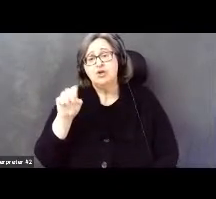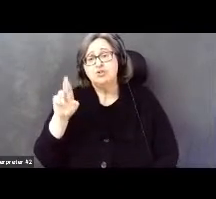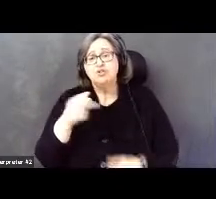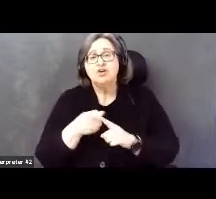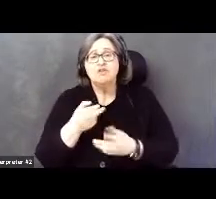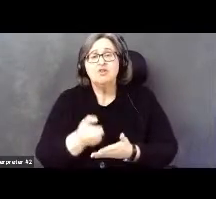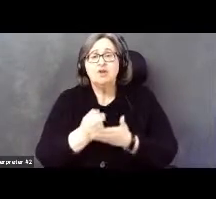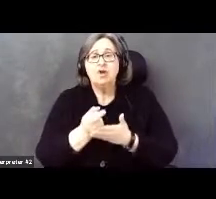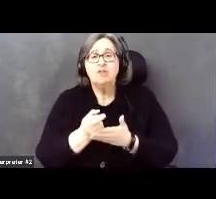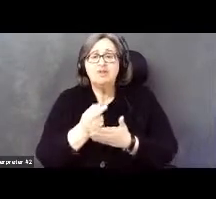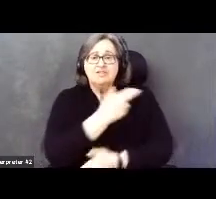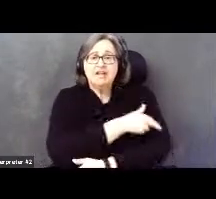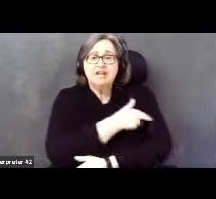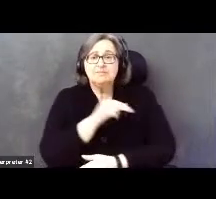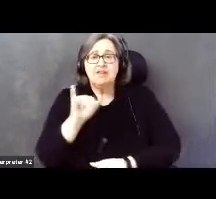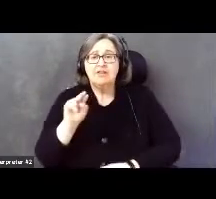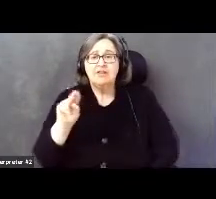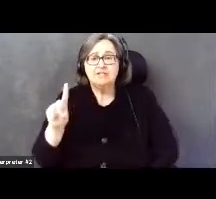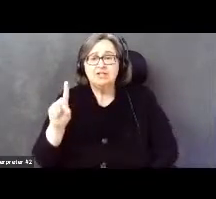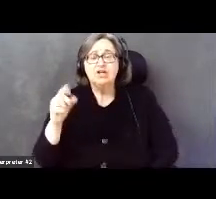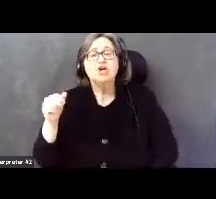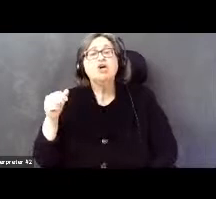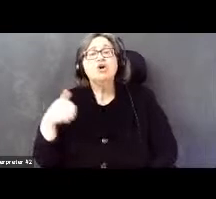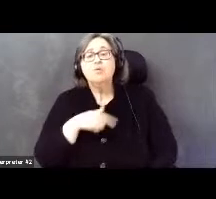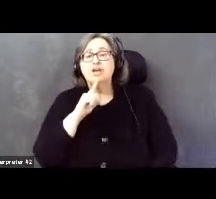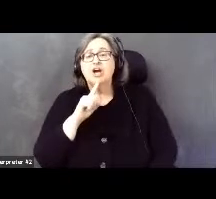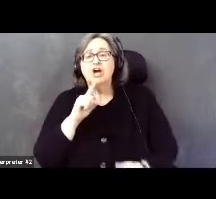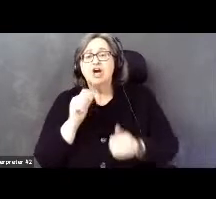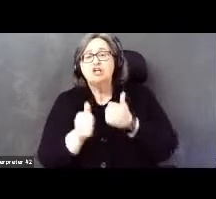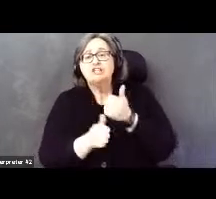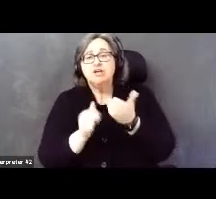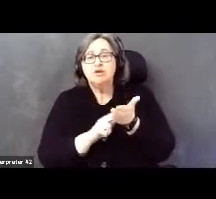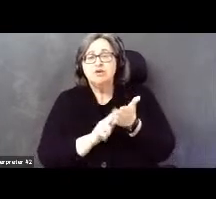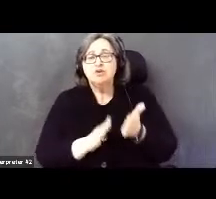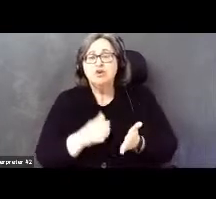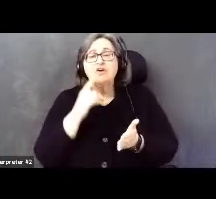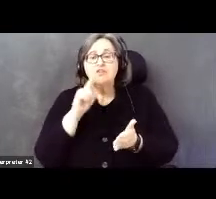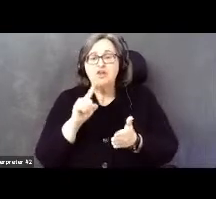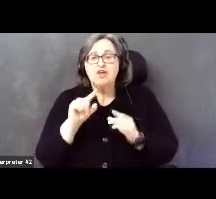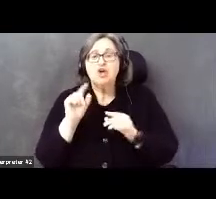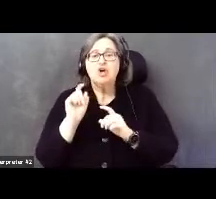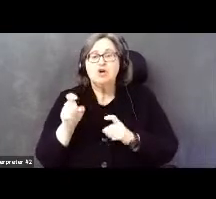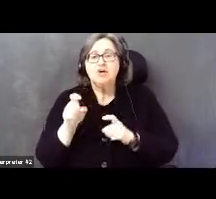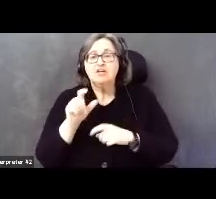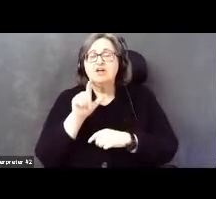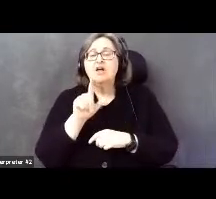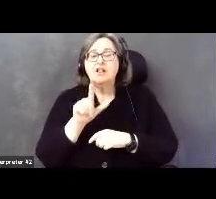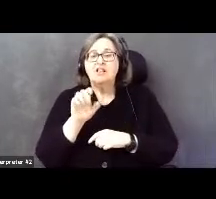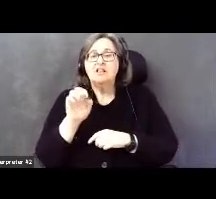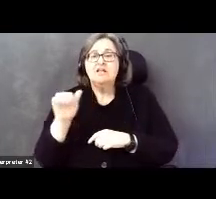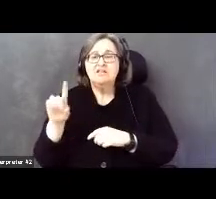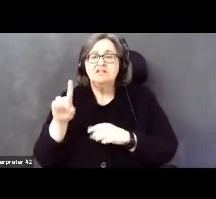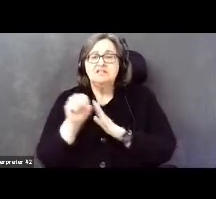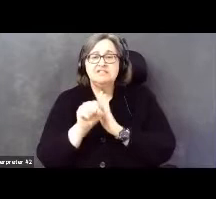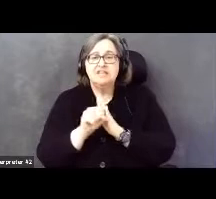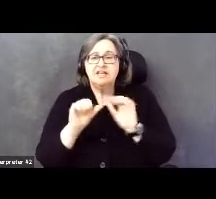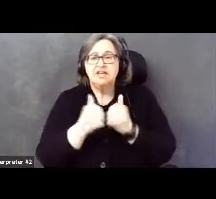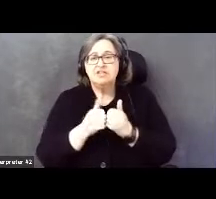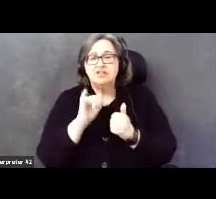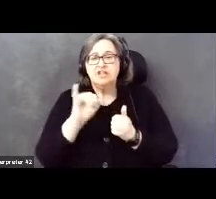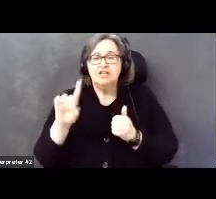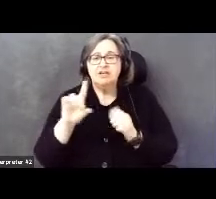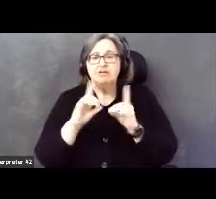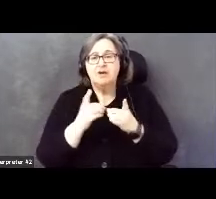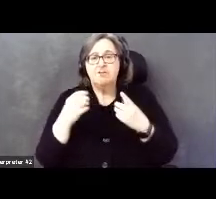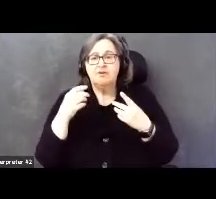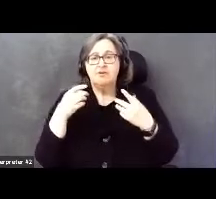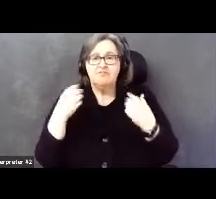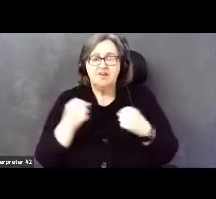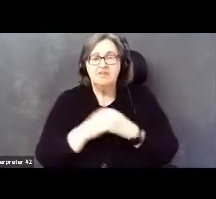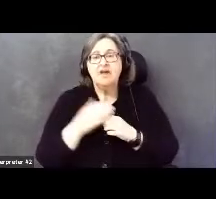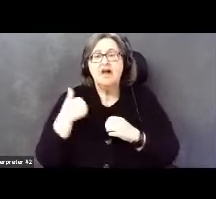hospital in Indiana. We're a subcontractor. I have gray, shoulder length hair. In the